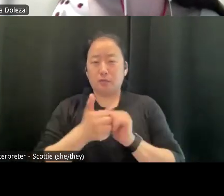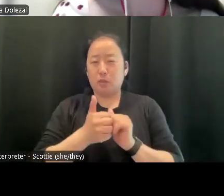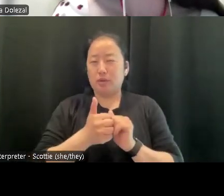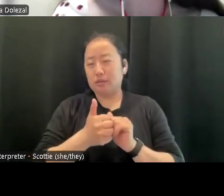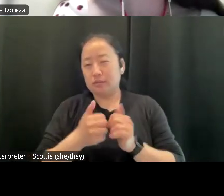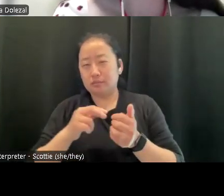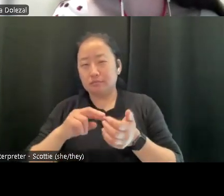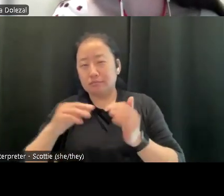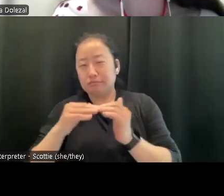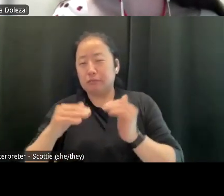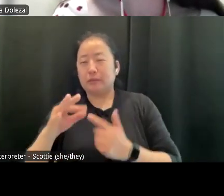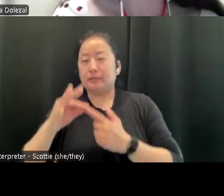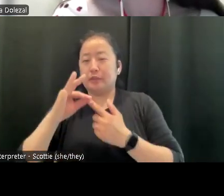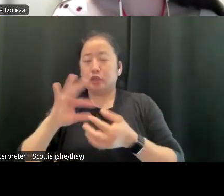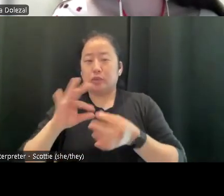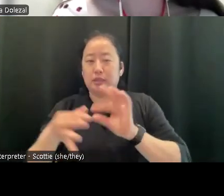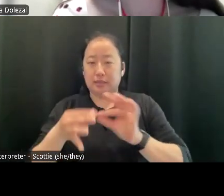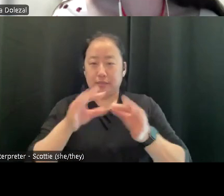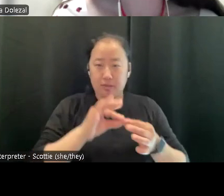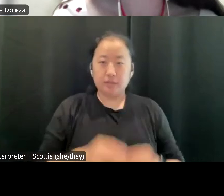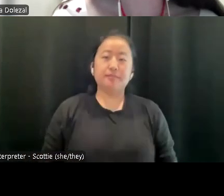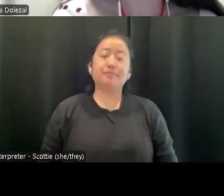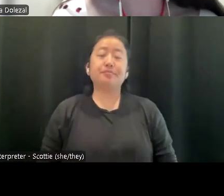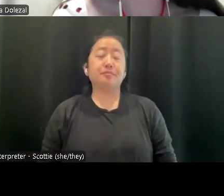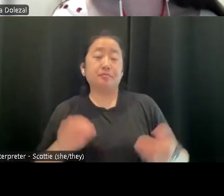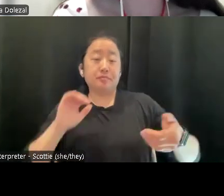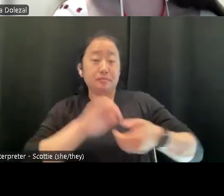So their partnership with United sports helps to promote social inclusion through shared